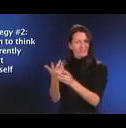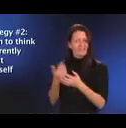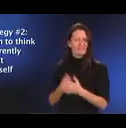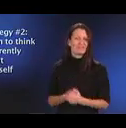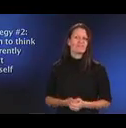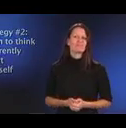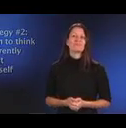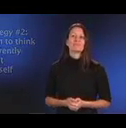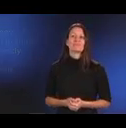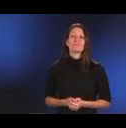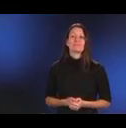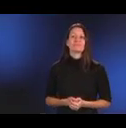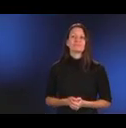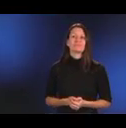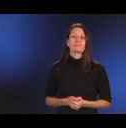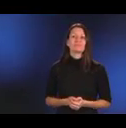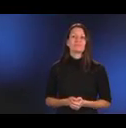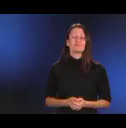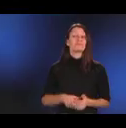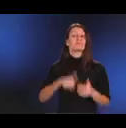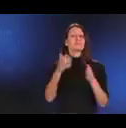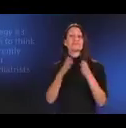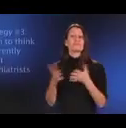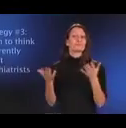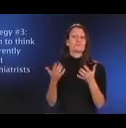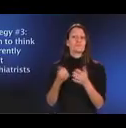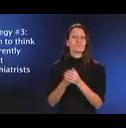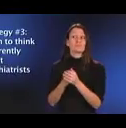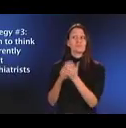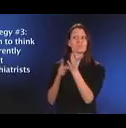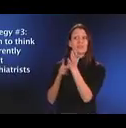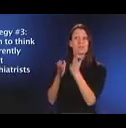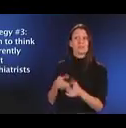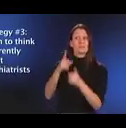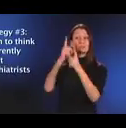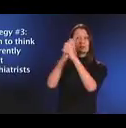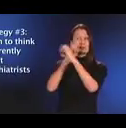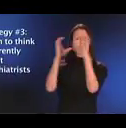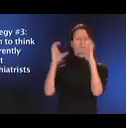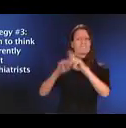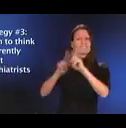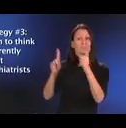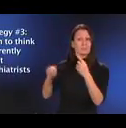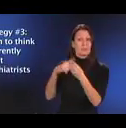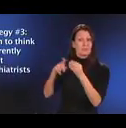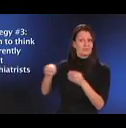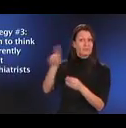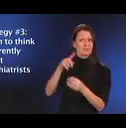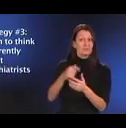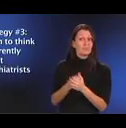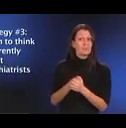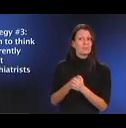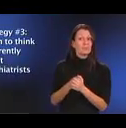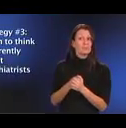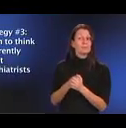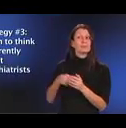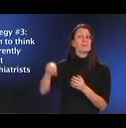Other people can't decide for them. Strategy #3: Learn to think differently about psychiatrists.